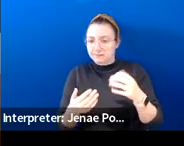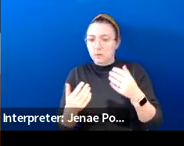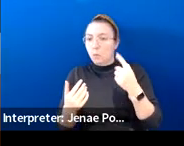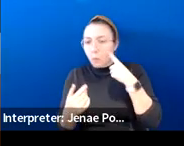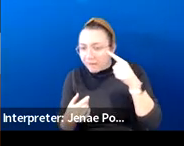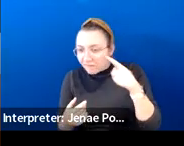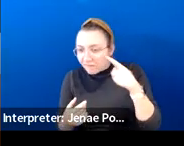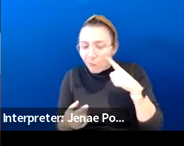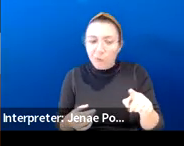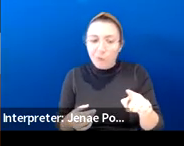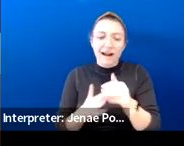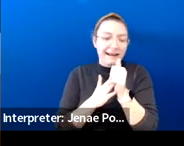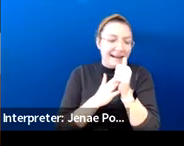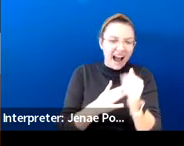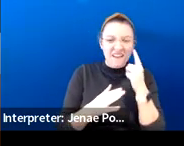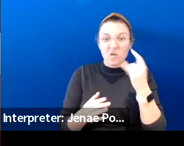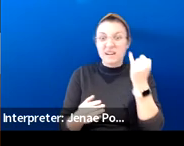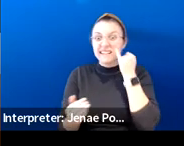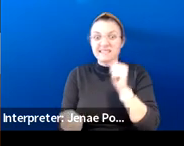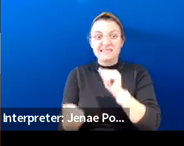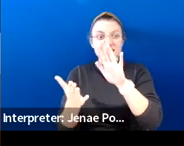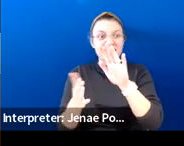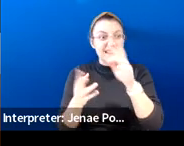for dealing with ethical issues or dilemmas in the social work practice.